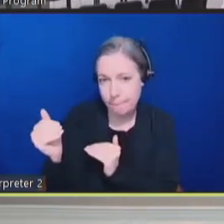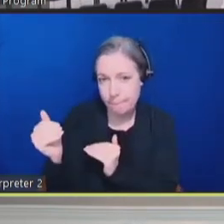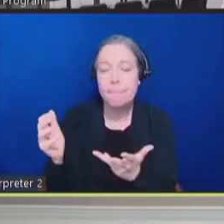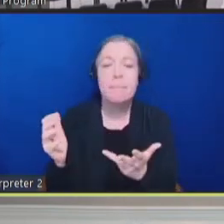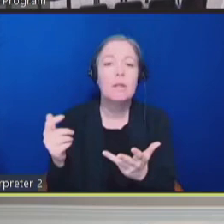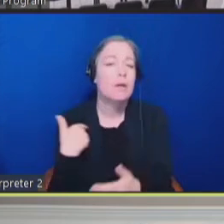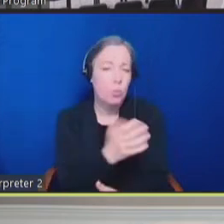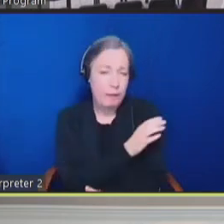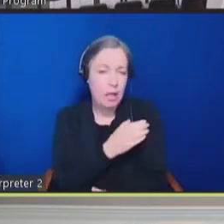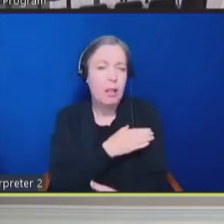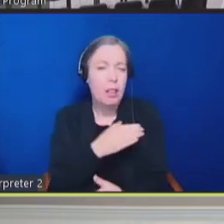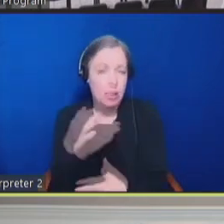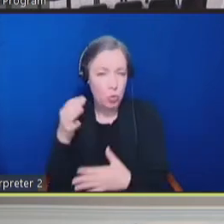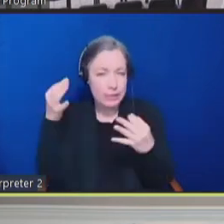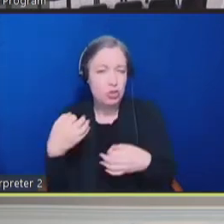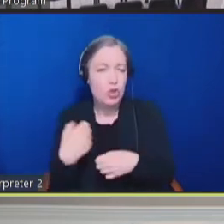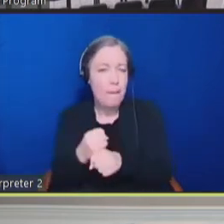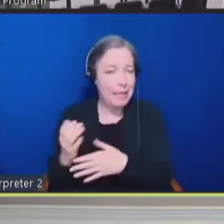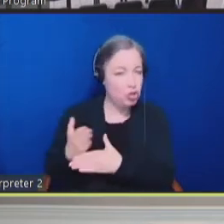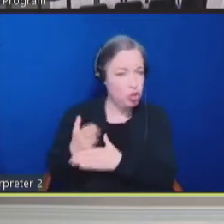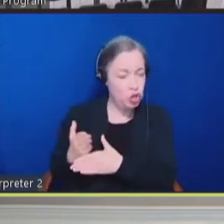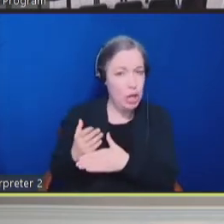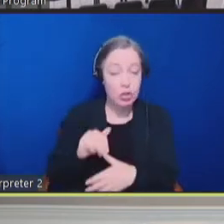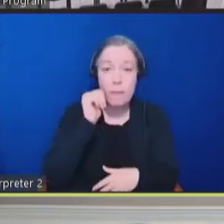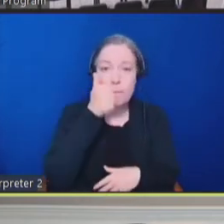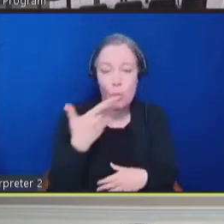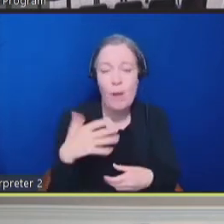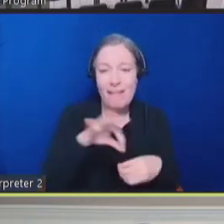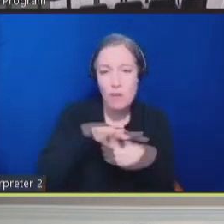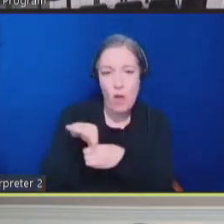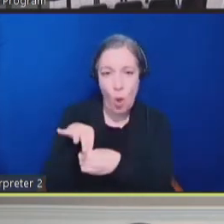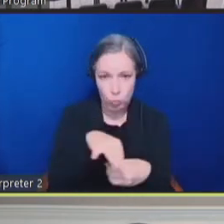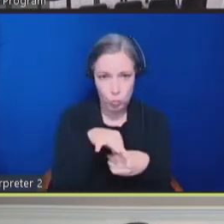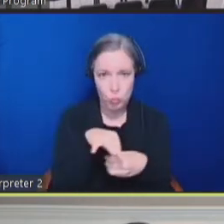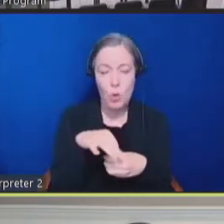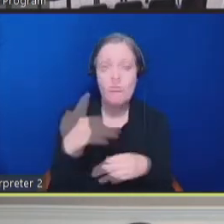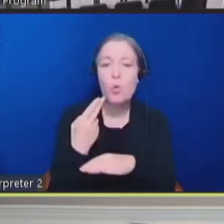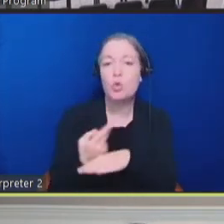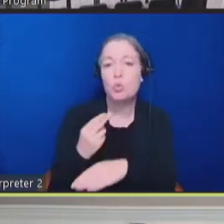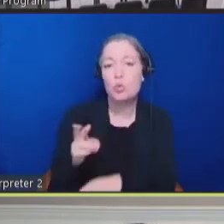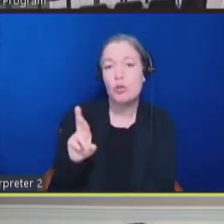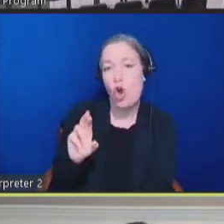there will be an ACIP vote for RSV -- use of RSV vaccines in pregnant